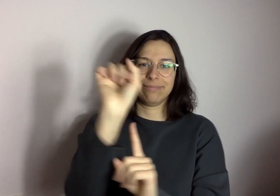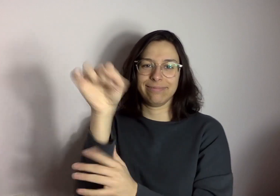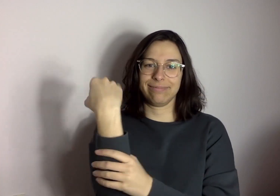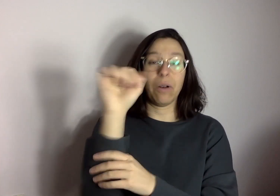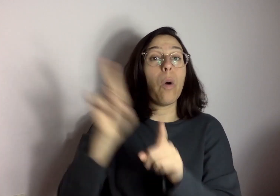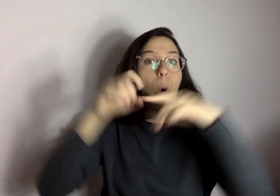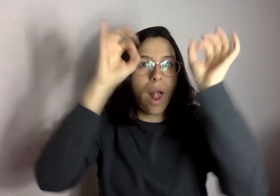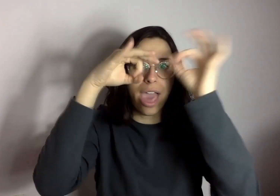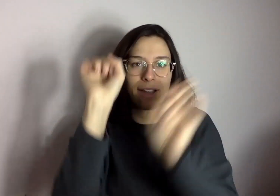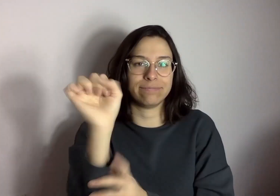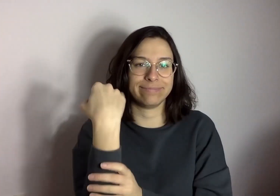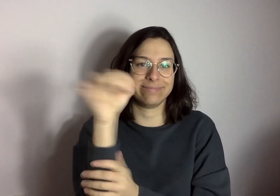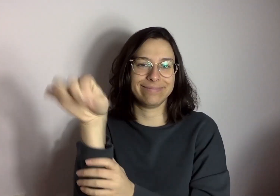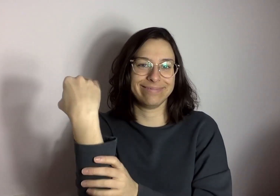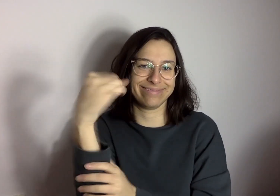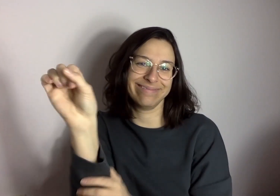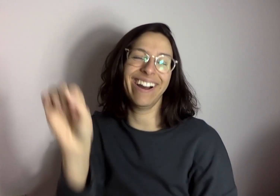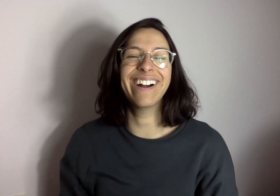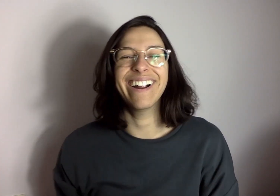like a owl..haha